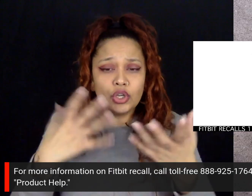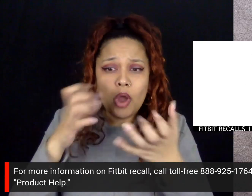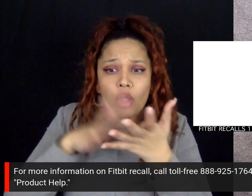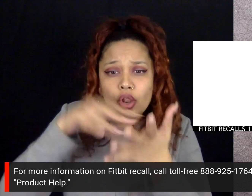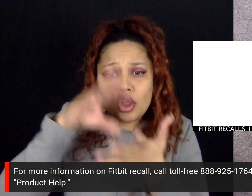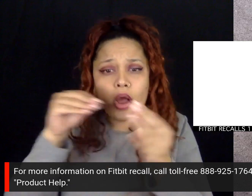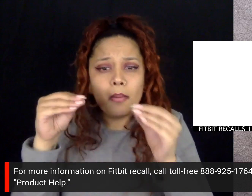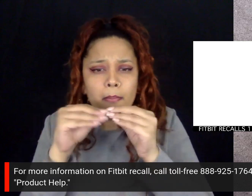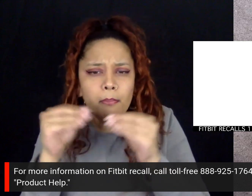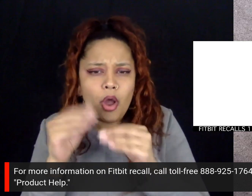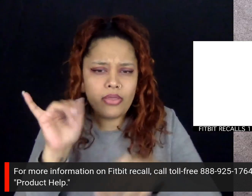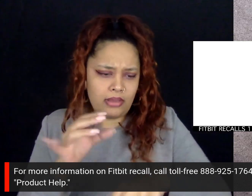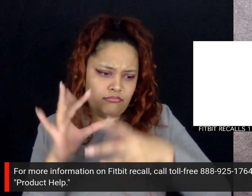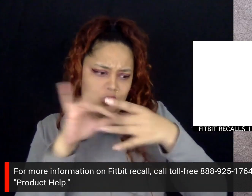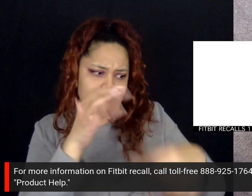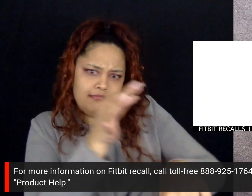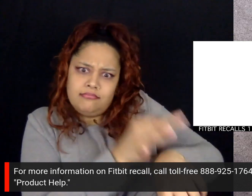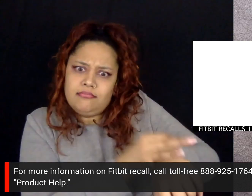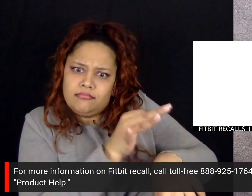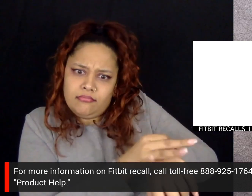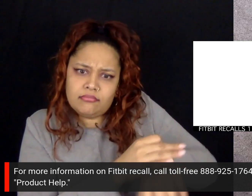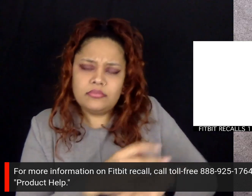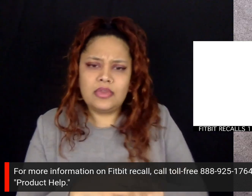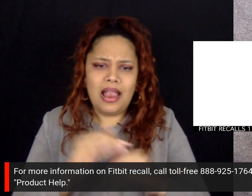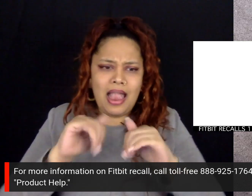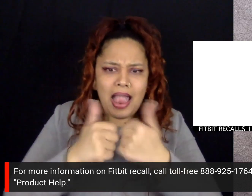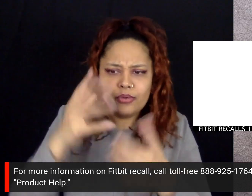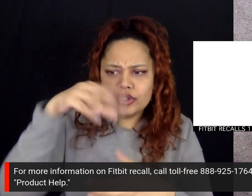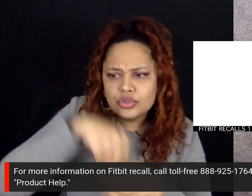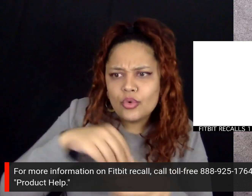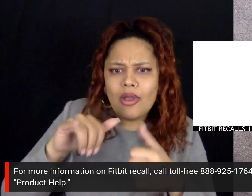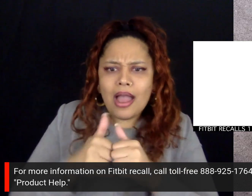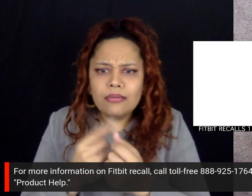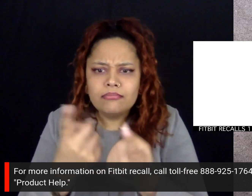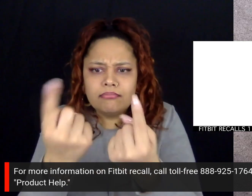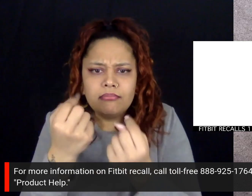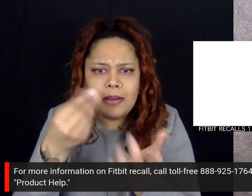to learn more about the recall including how to return the device